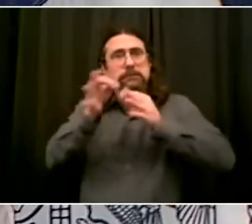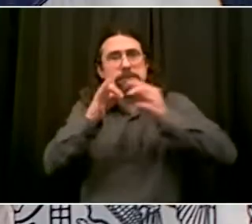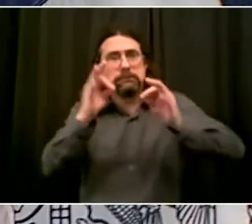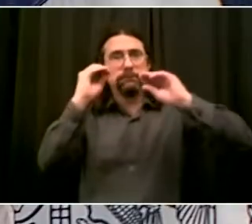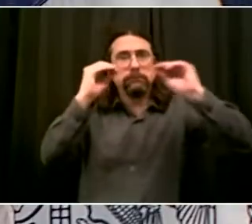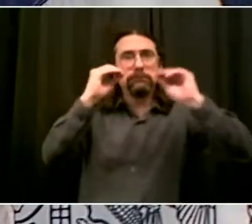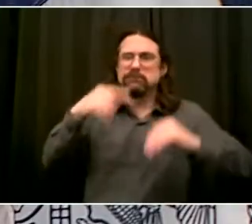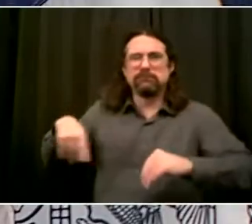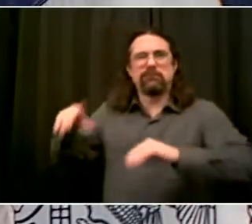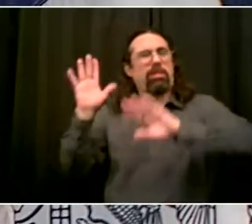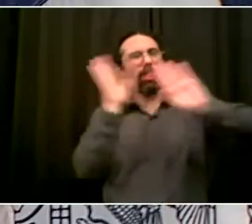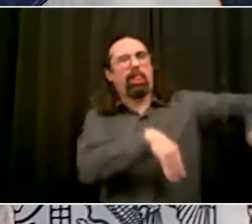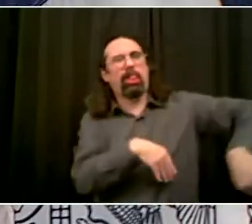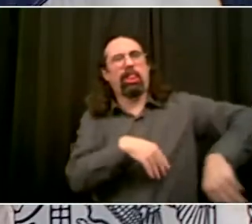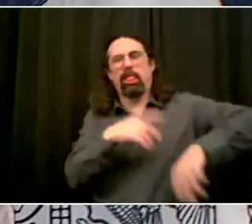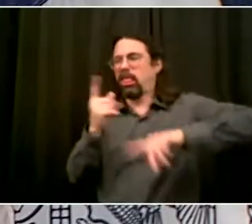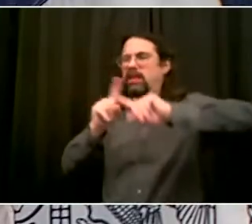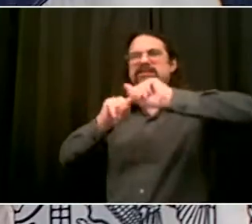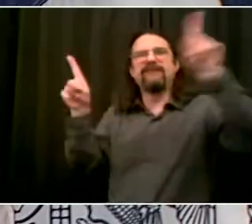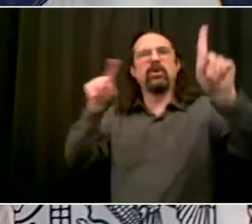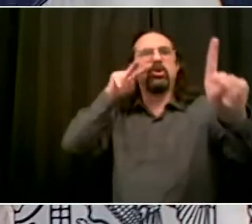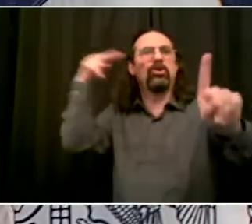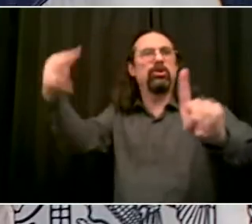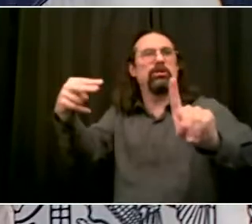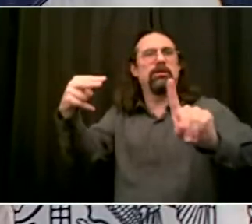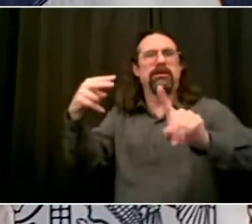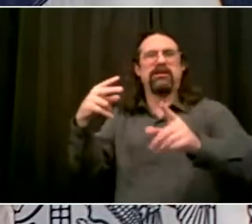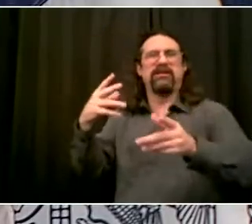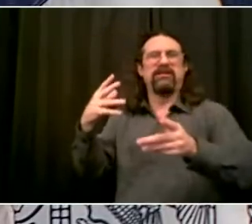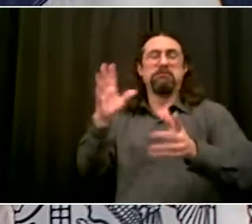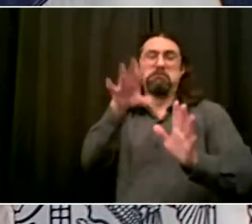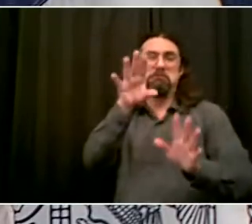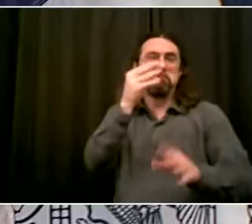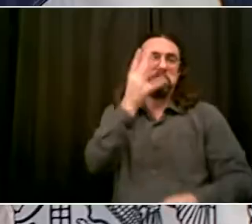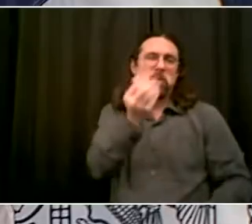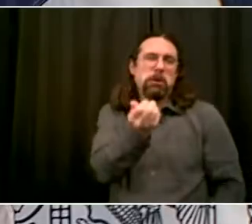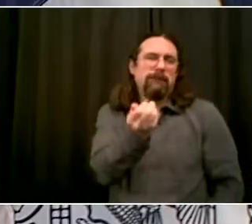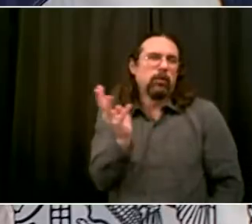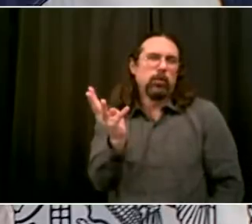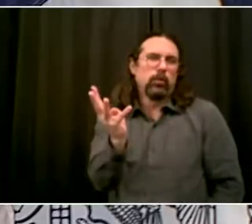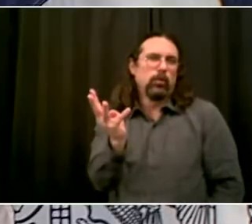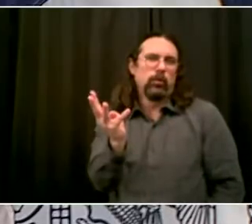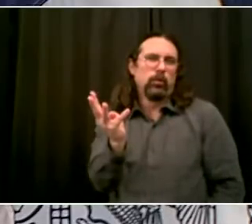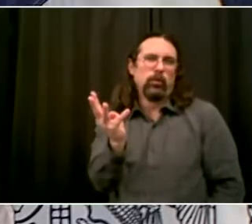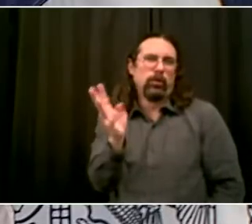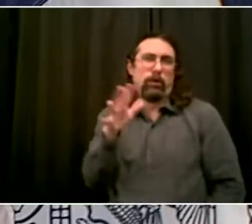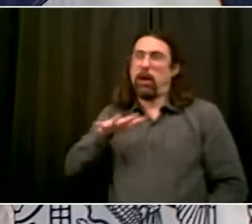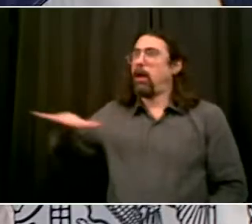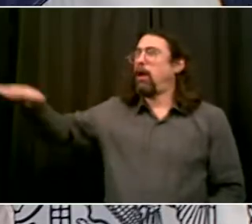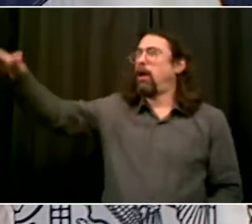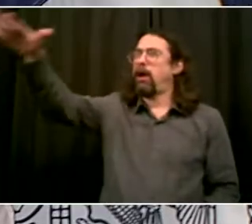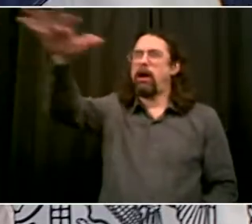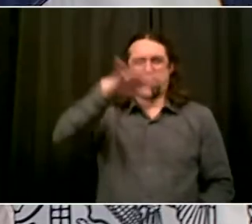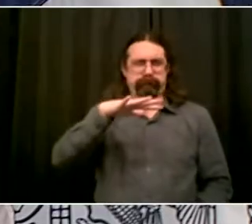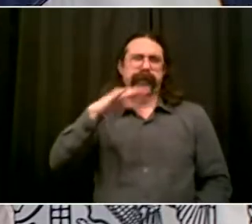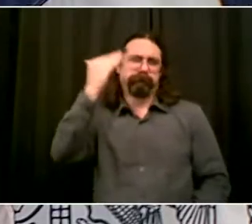WWHE AVAVE SEEEEIN IN SOSO MANY WAYS THE VAST MAJORITY OF NEW YORKERS ARE HONORING AND WEARING MASKS AND